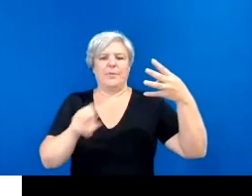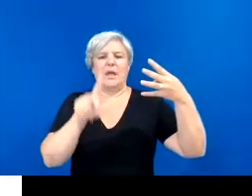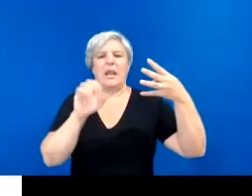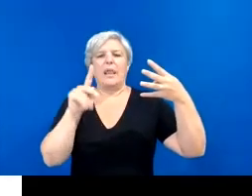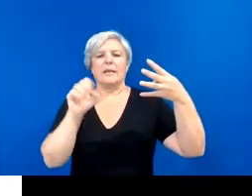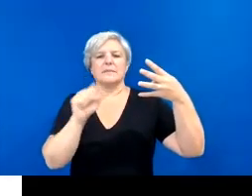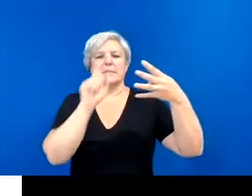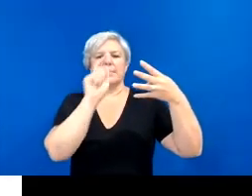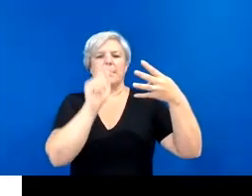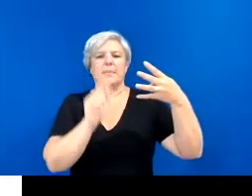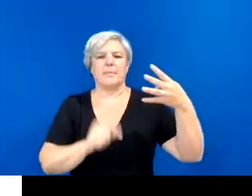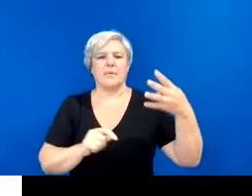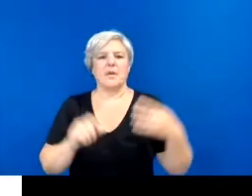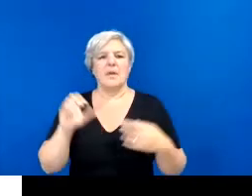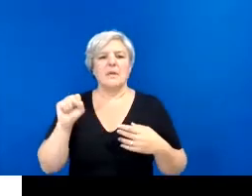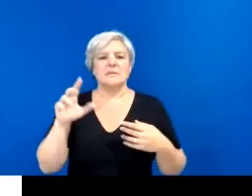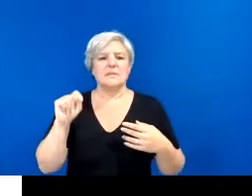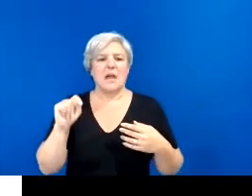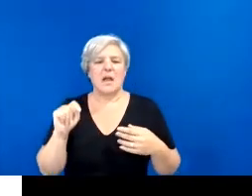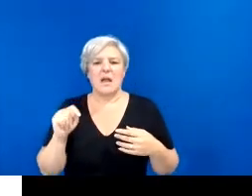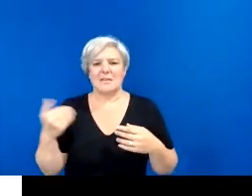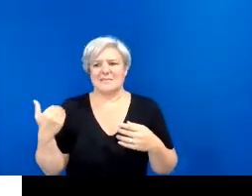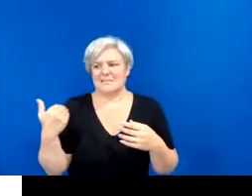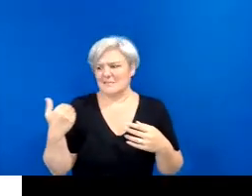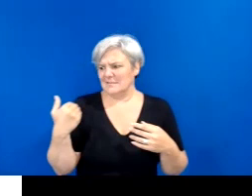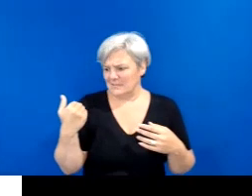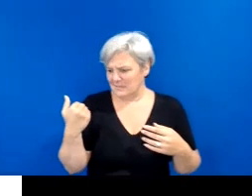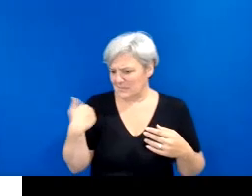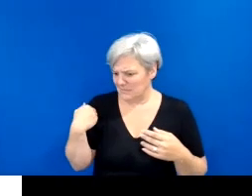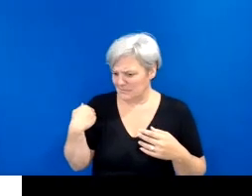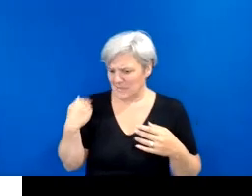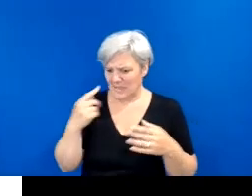So, Scott, the last time I checked, over 900 textbooks, a little more than